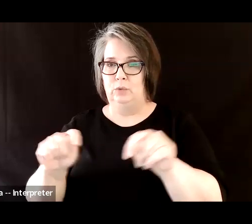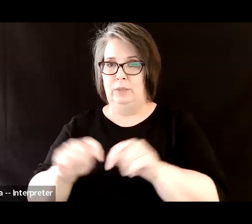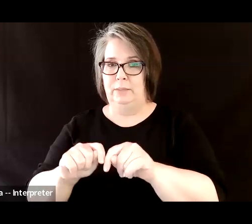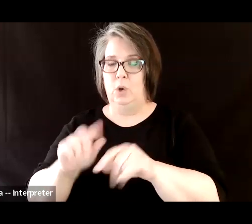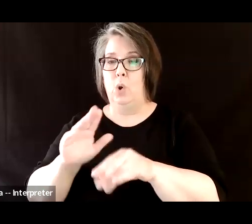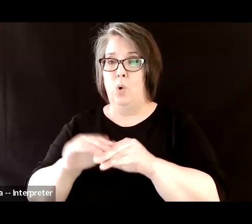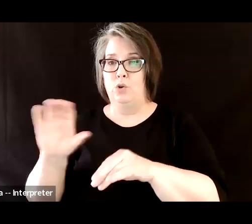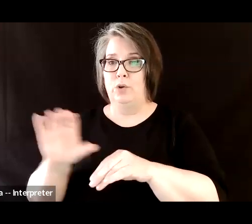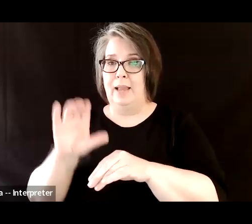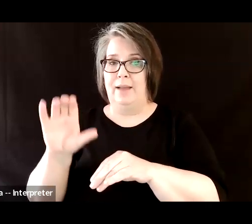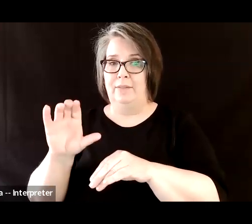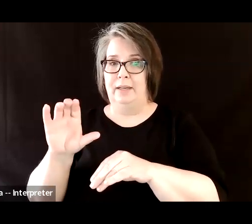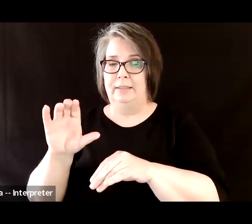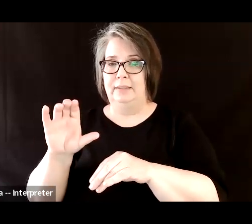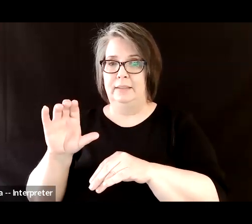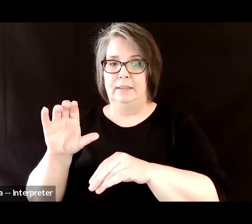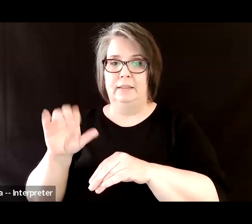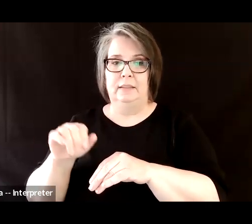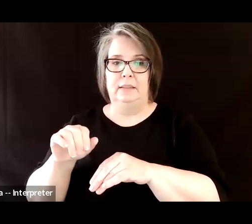your campus page. It would be the link text below